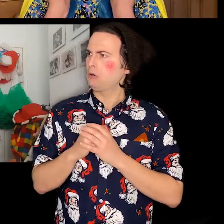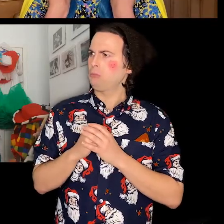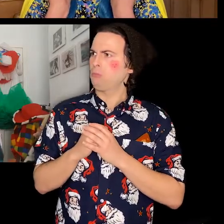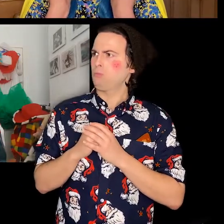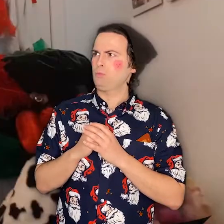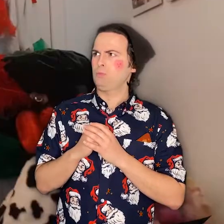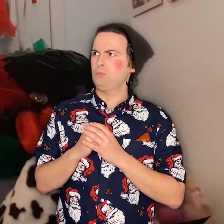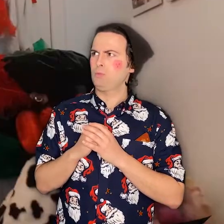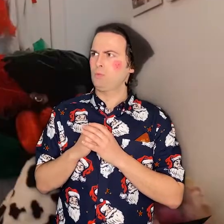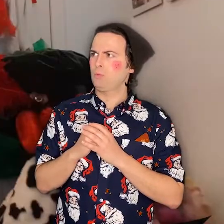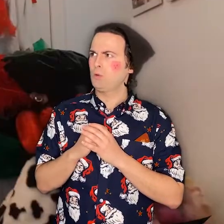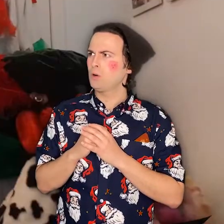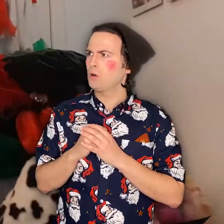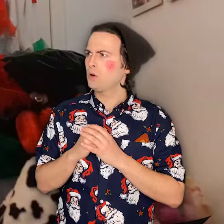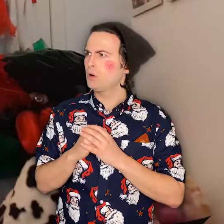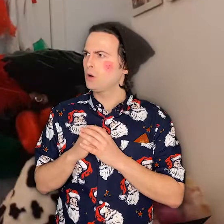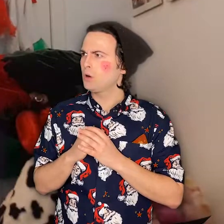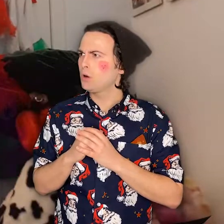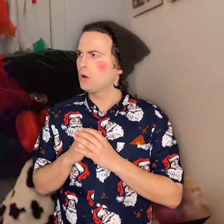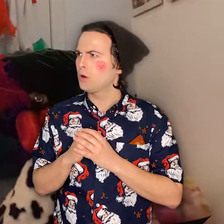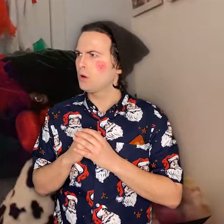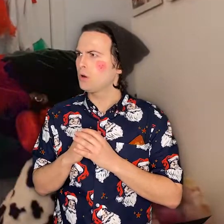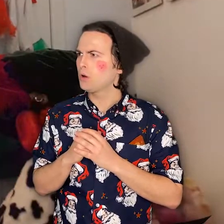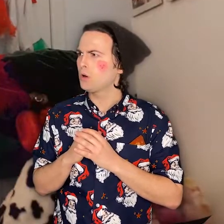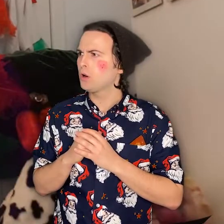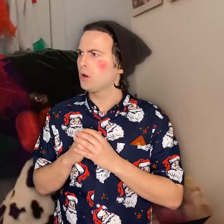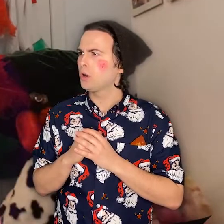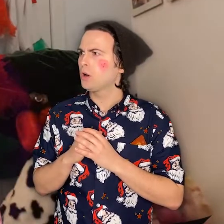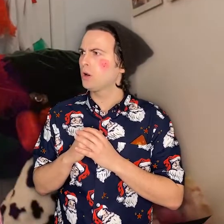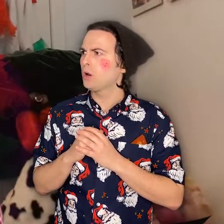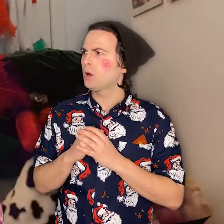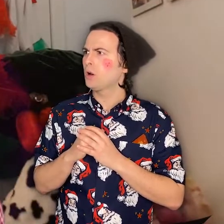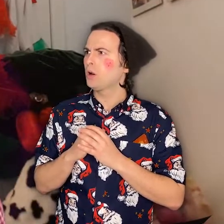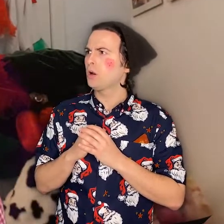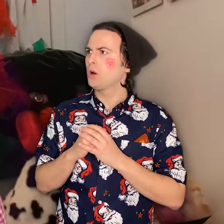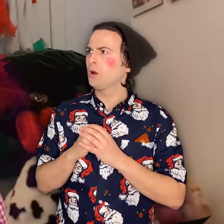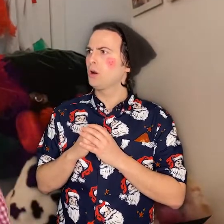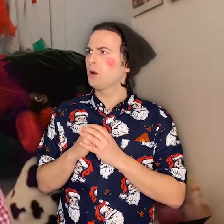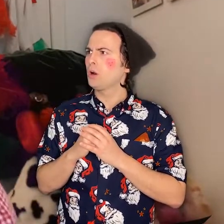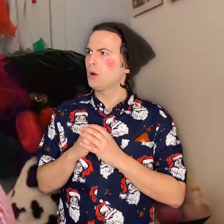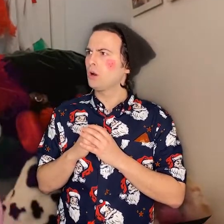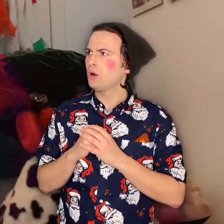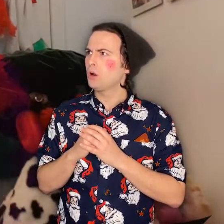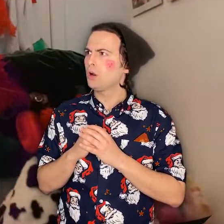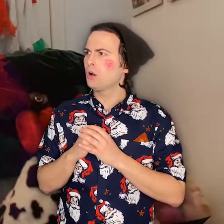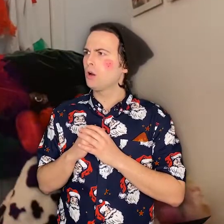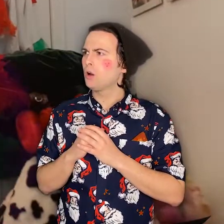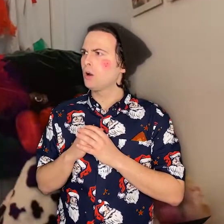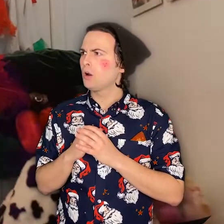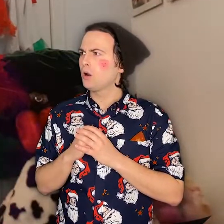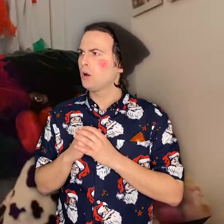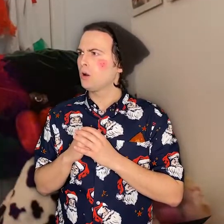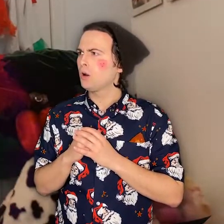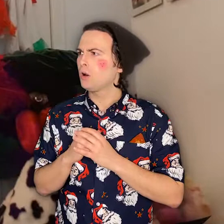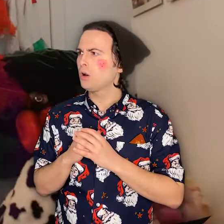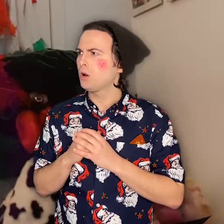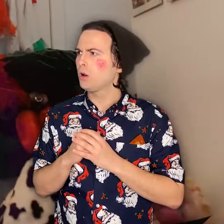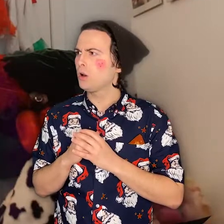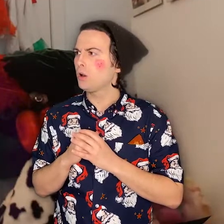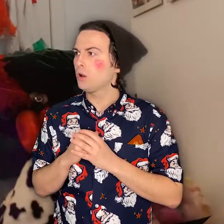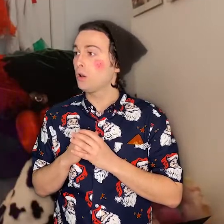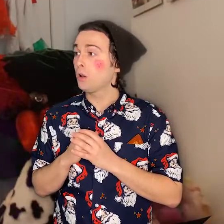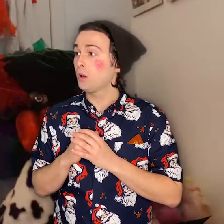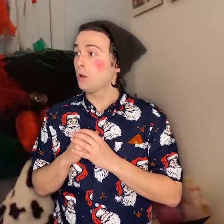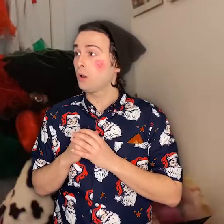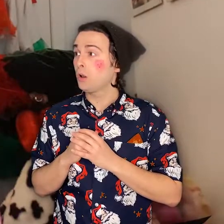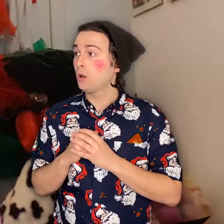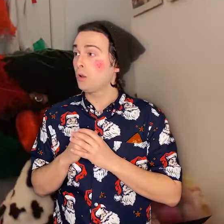Helen – Dame Judy Stench…what can I say about her? She’s an absolute roaster that’s what